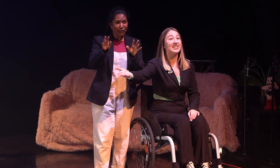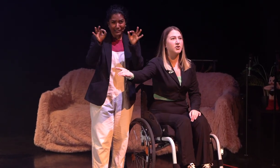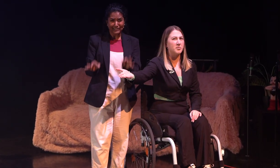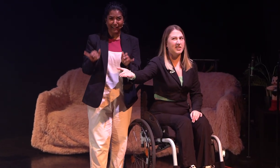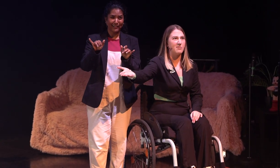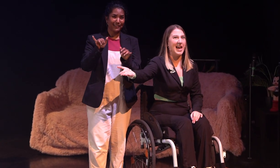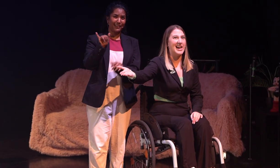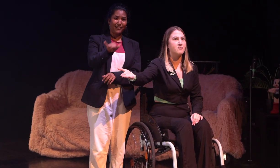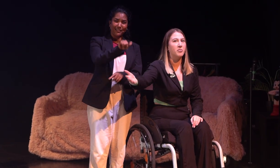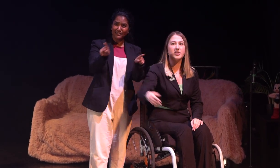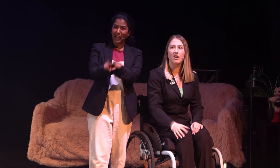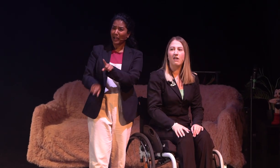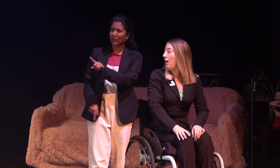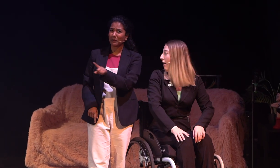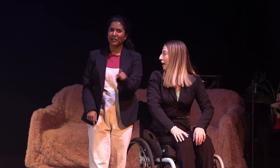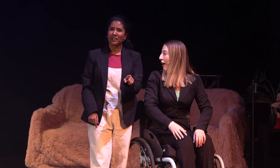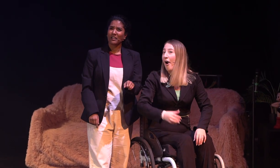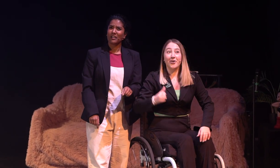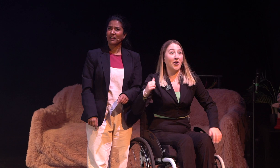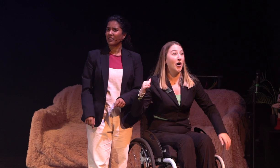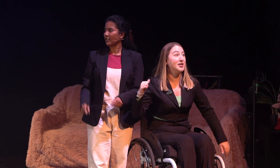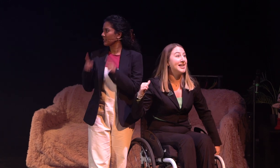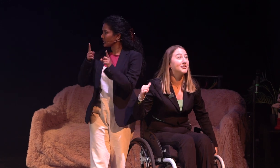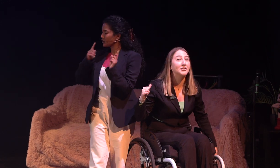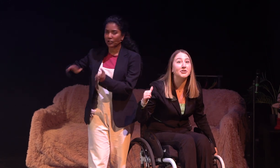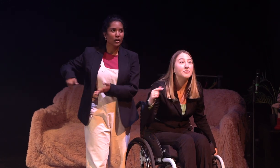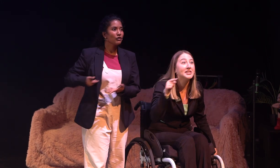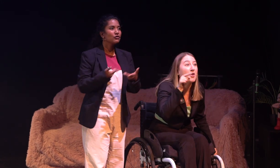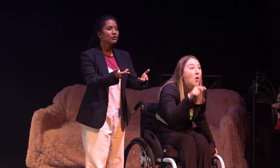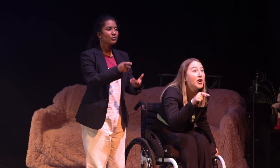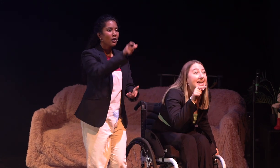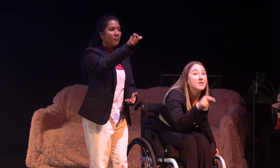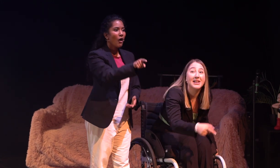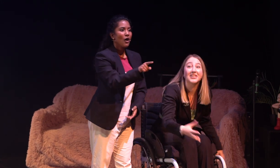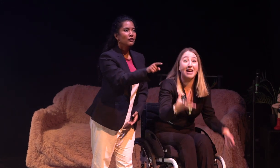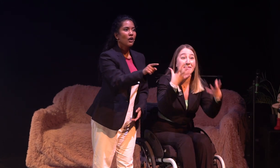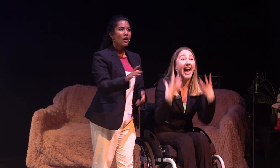rendered from the same AI prompt. Colin introduces me to the one in the middle